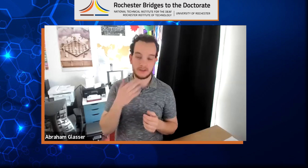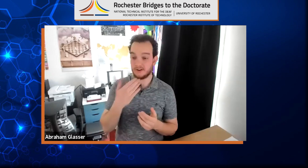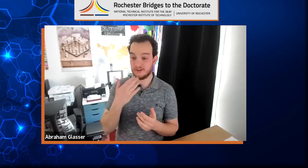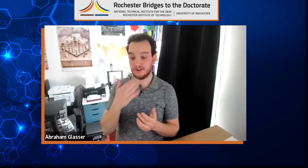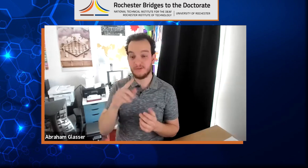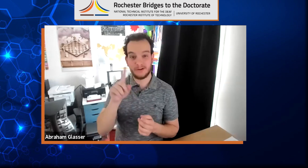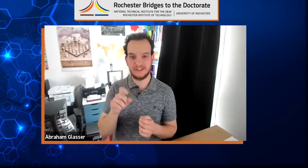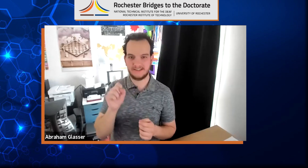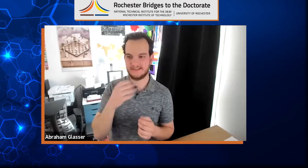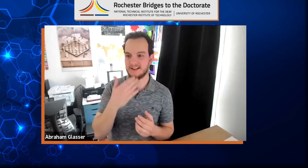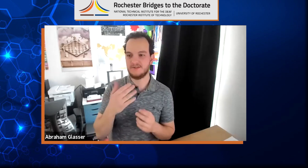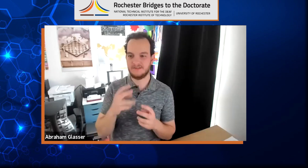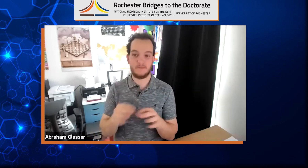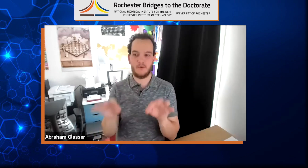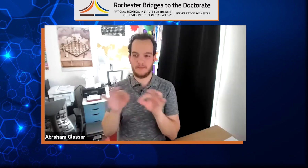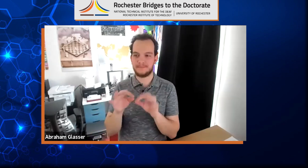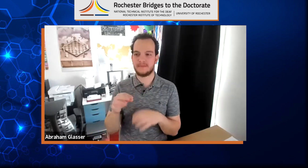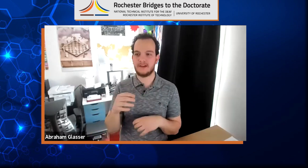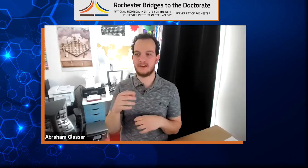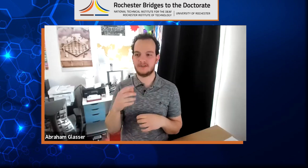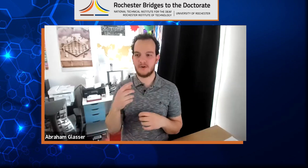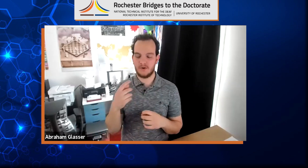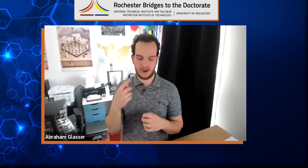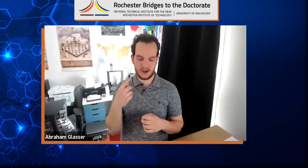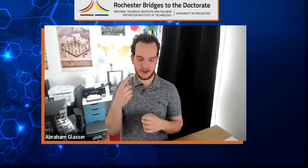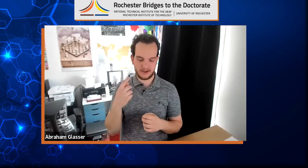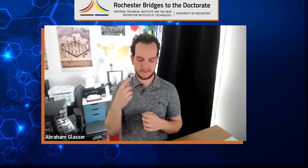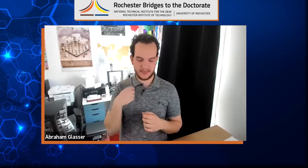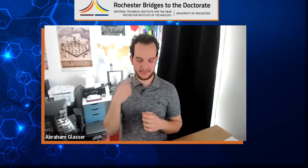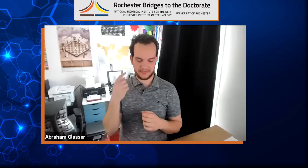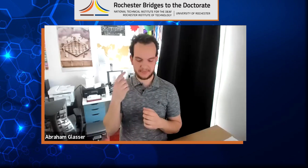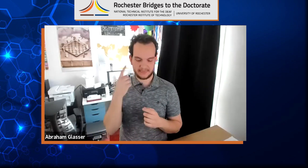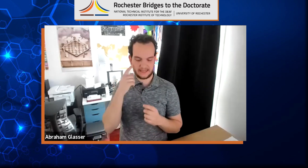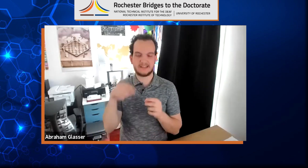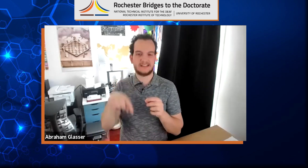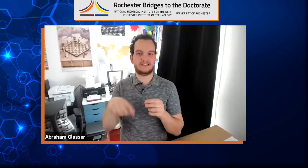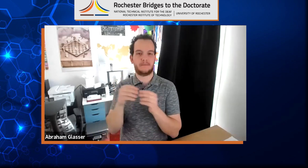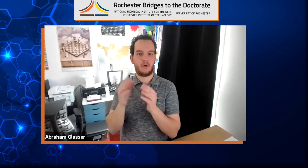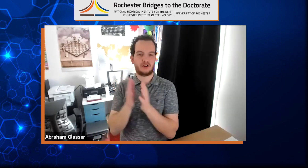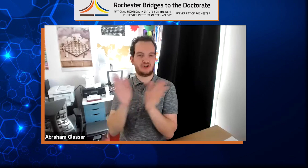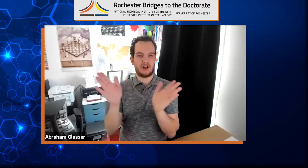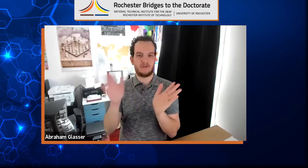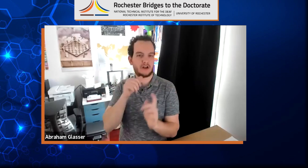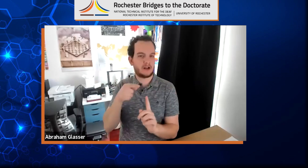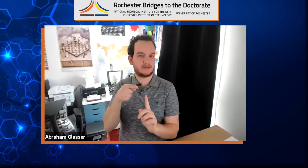That's a good question. I think this is more general